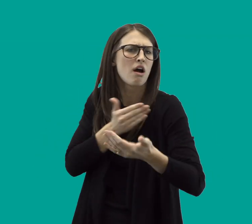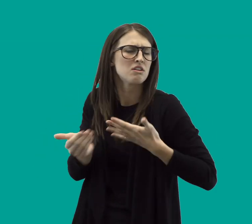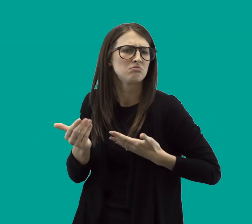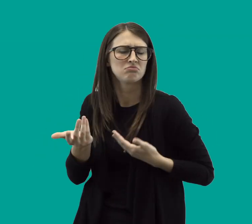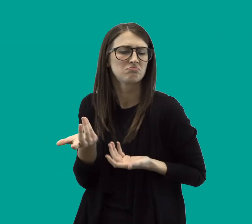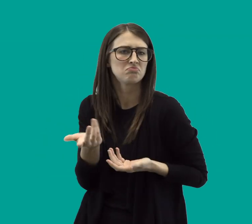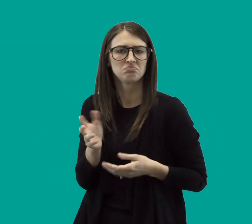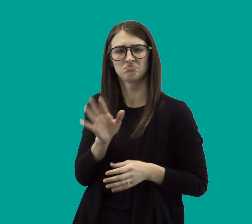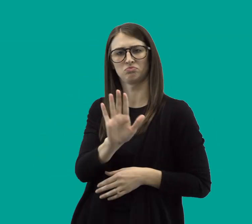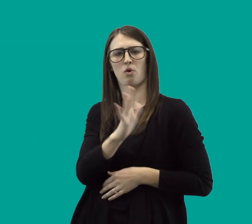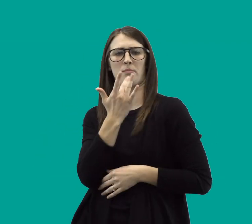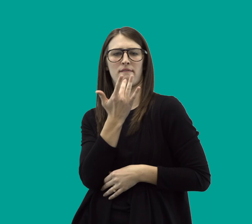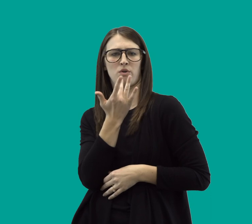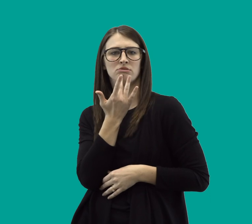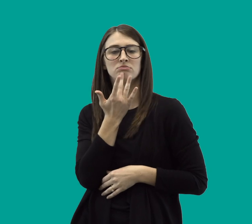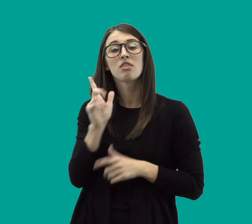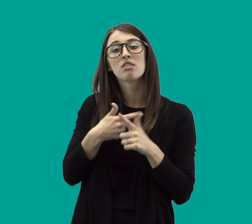I will come by to take their order.